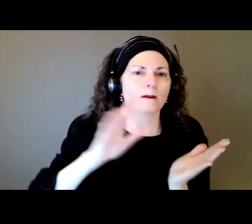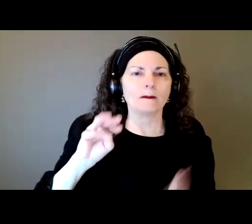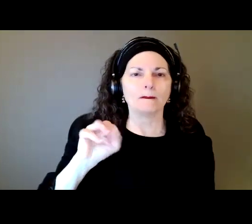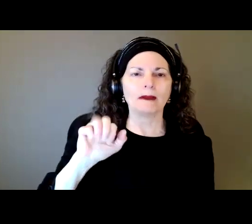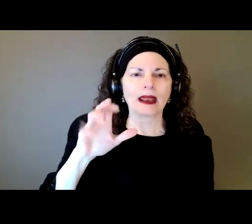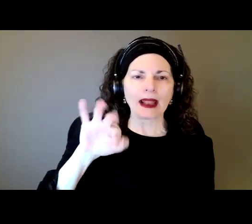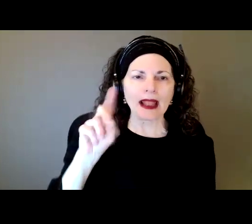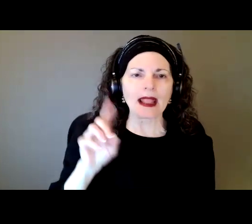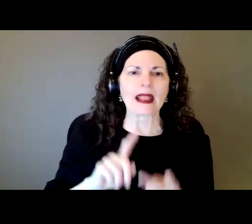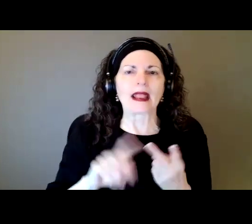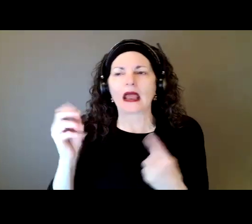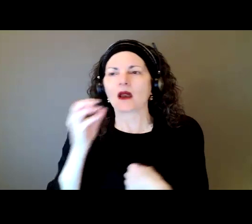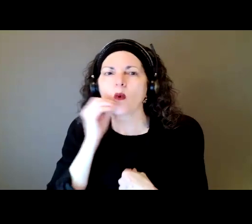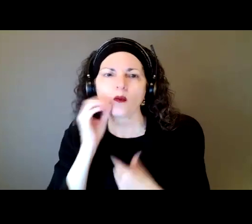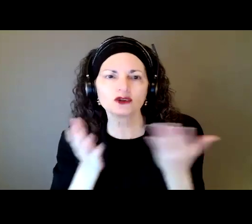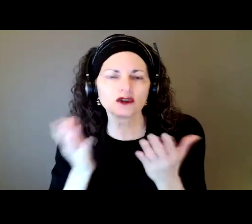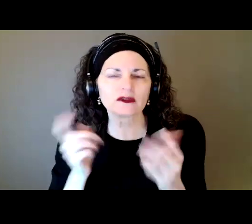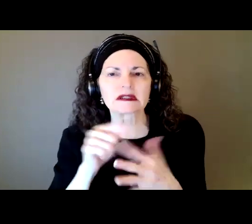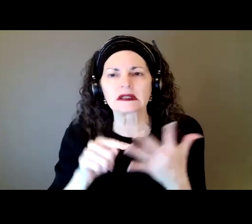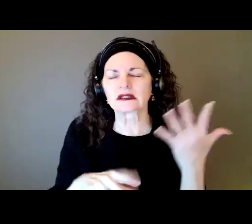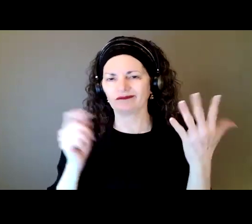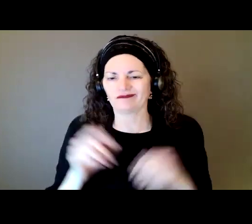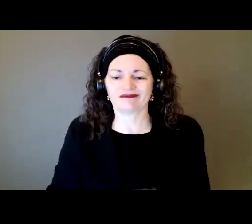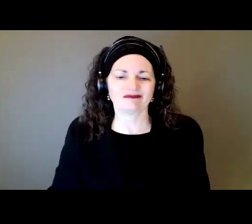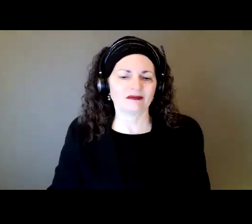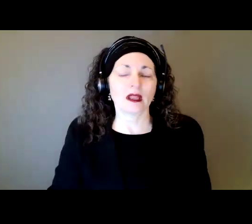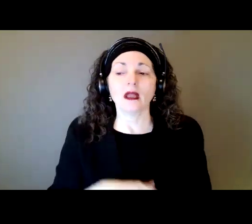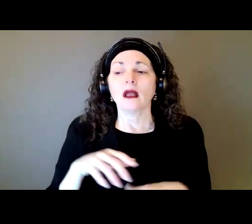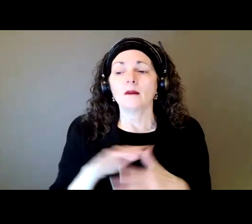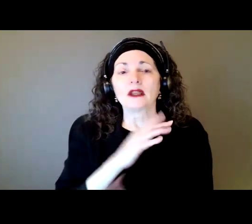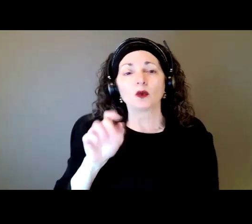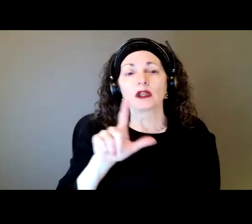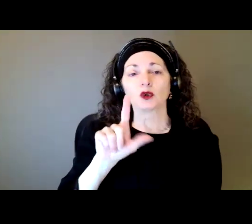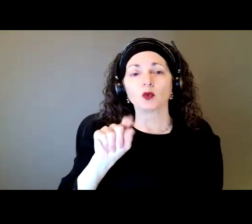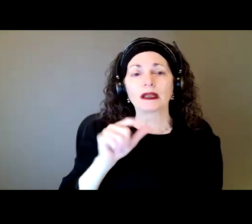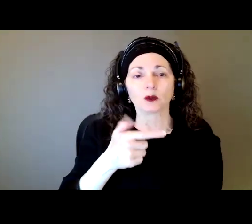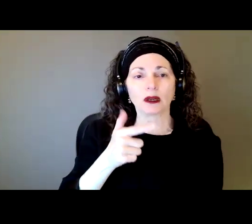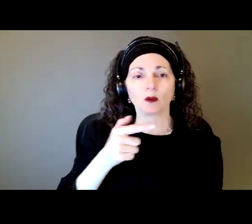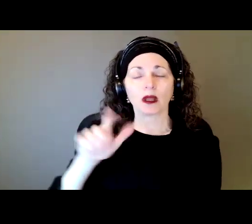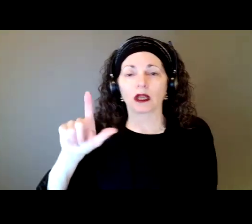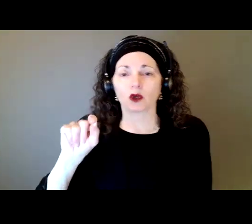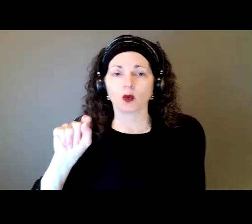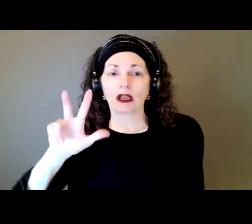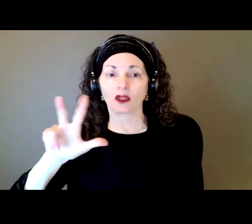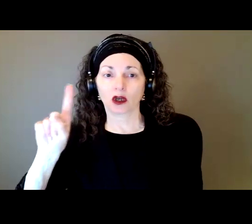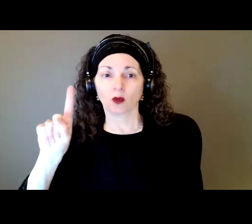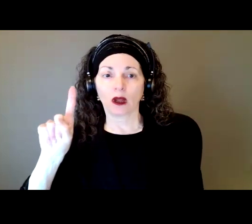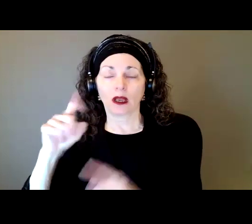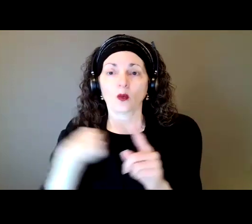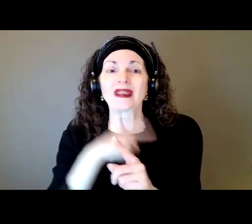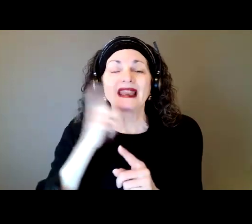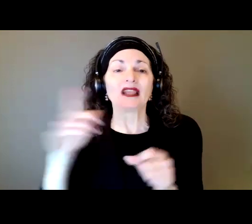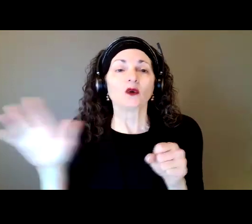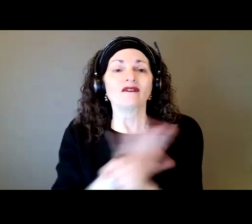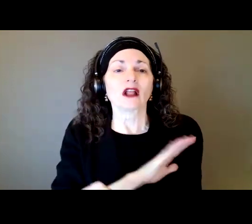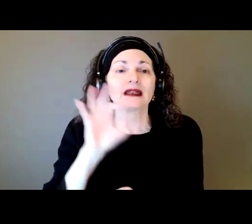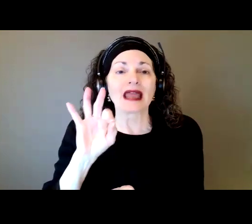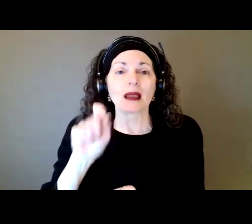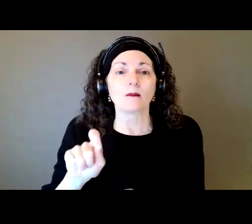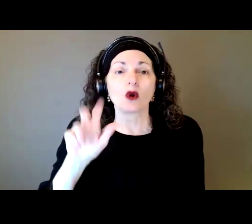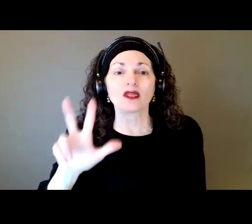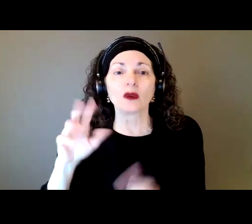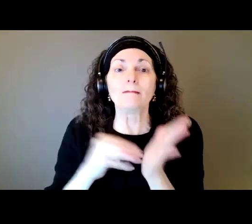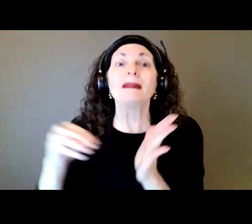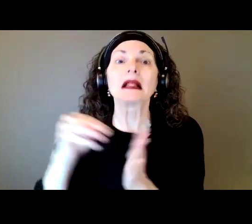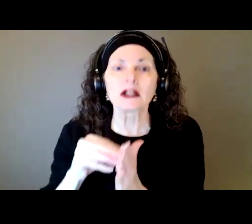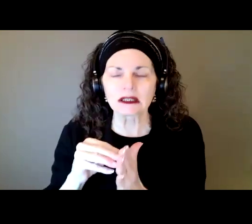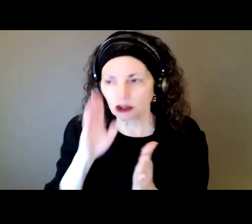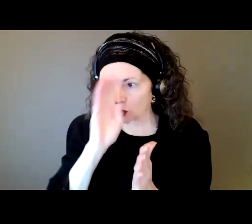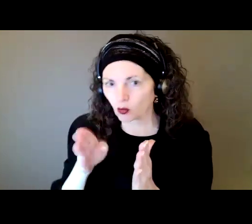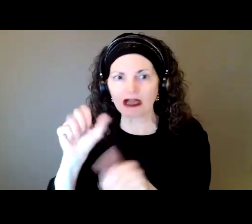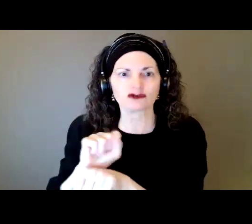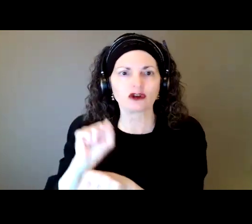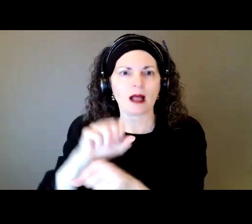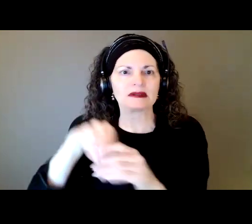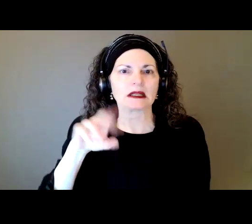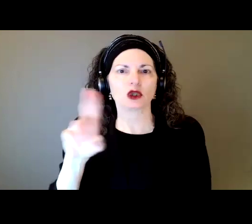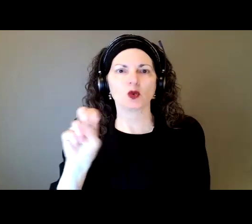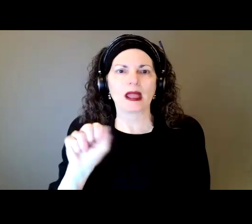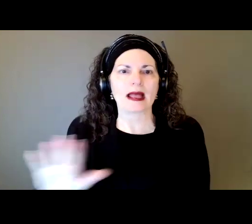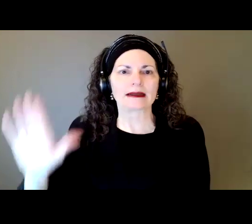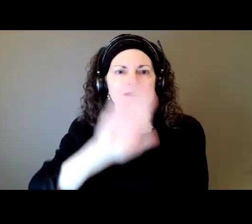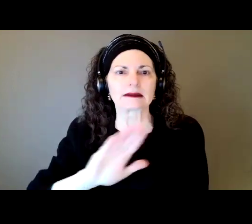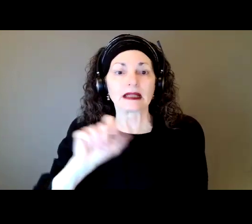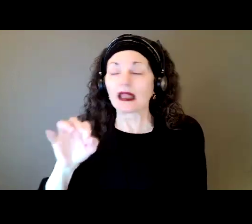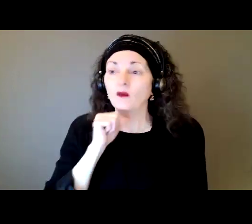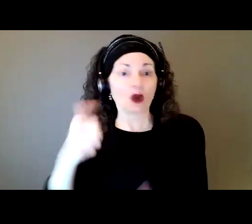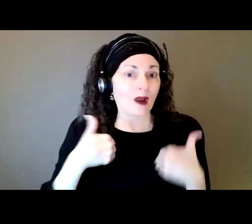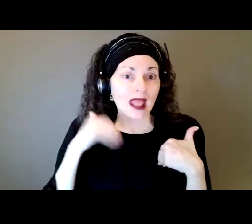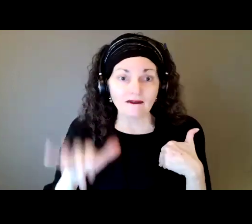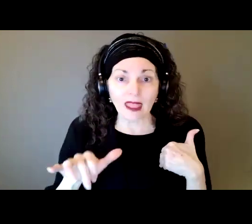According to PHI, between 2021 and 2031, we'll need to fill 9.3 million direct care jobs in the United States. If we don't meet that demand, people will not get the services they need.